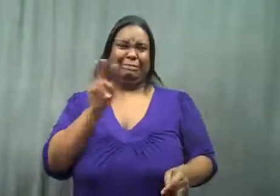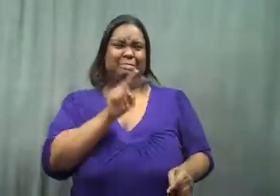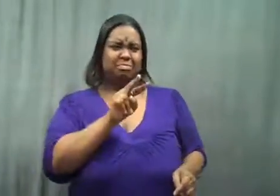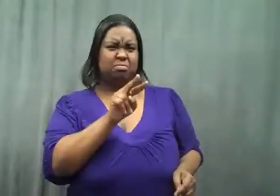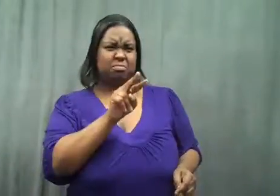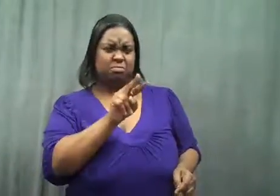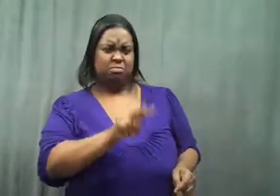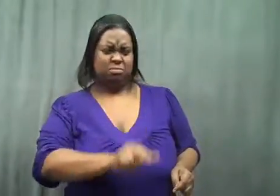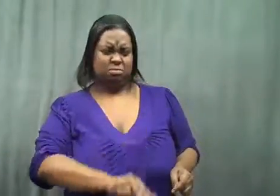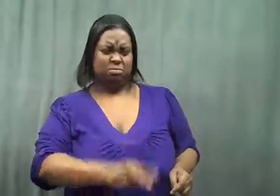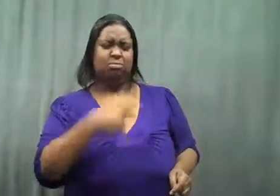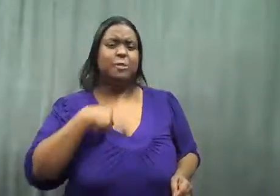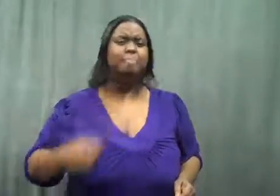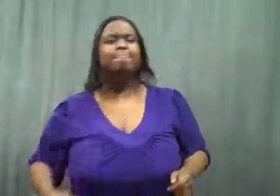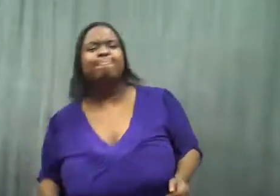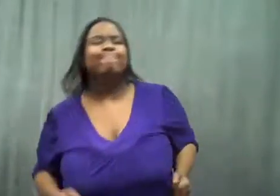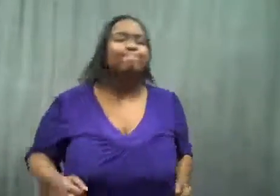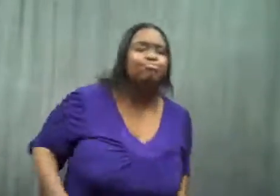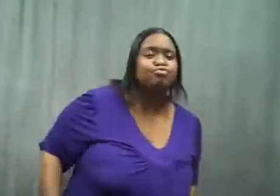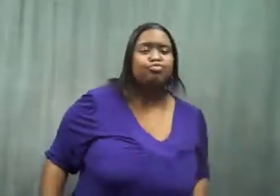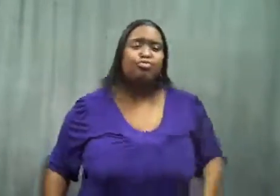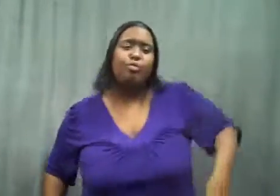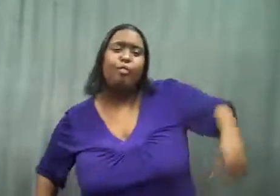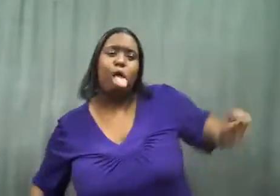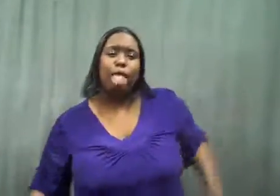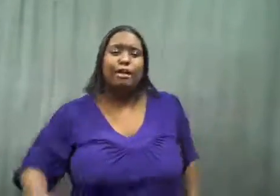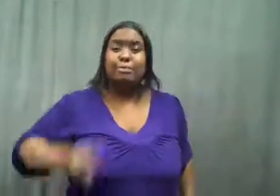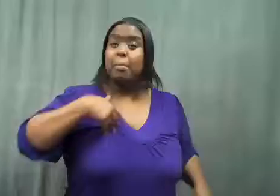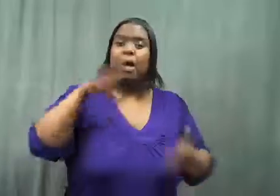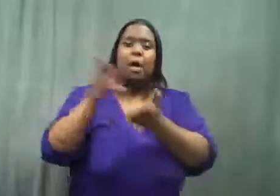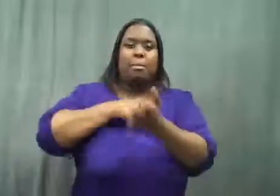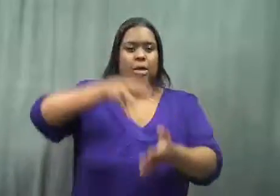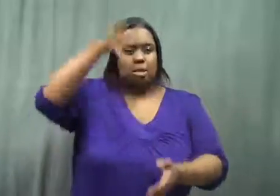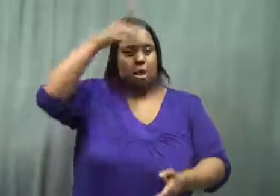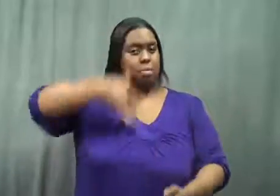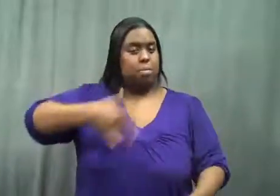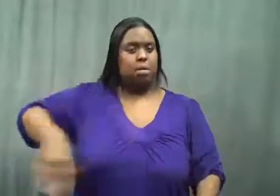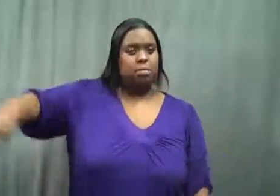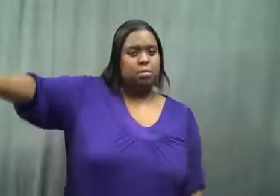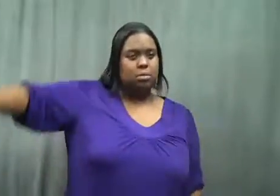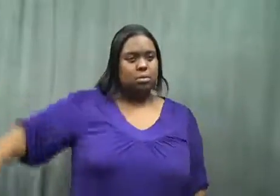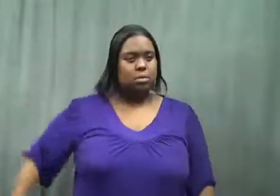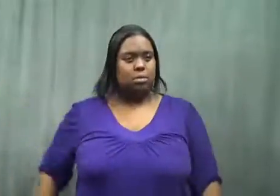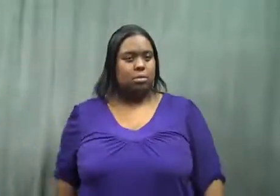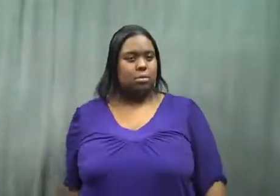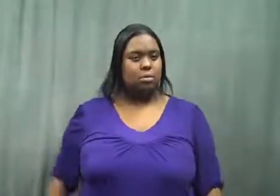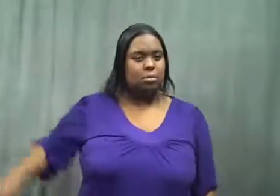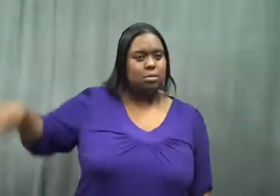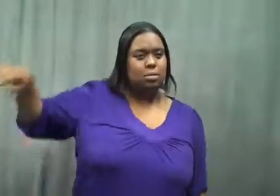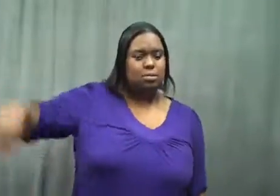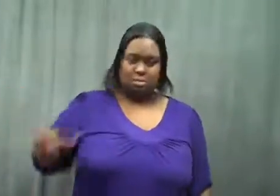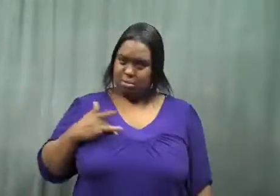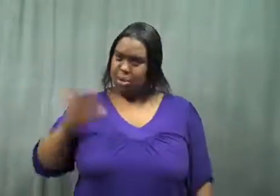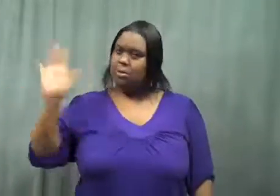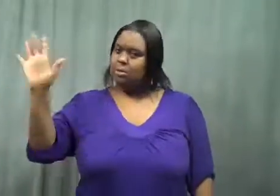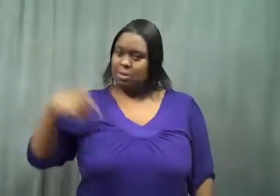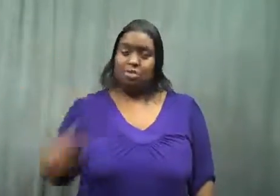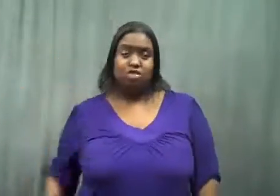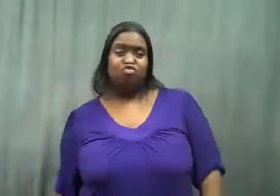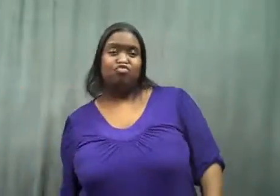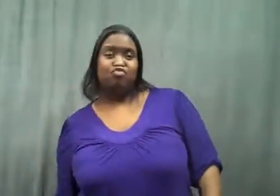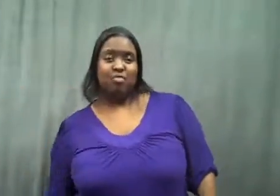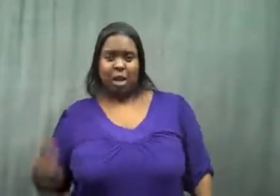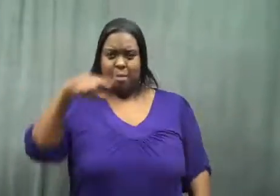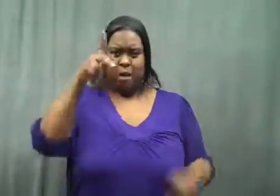He looked at me. I swaggered in, imitating my dad swinging my arms like he did.